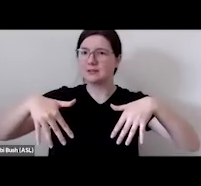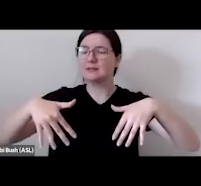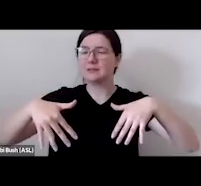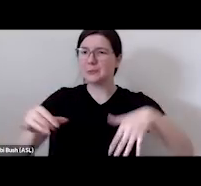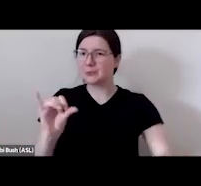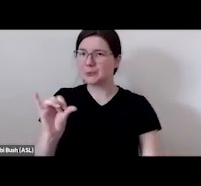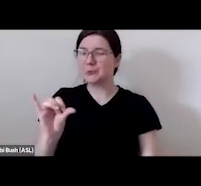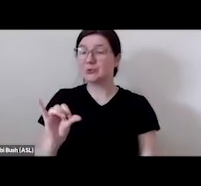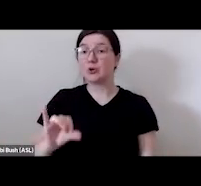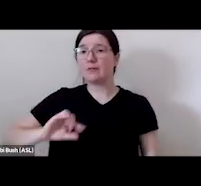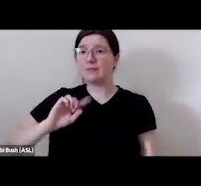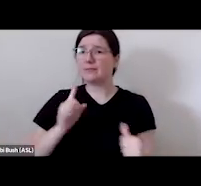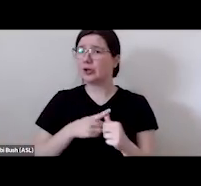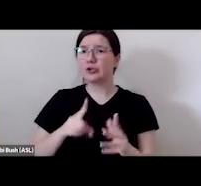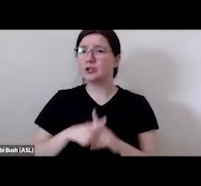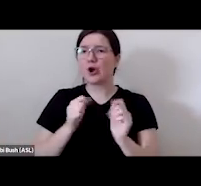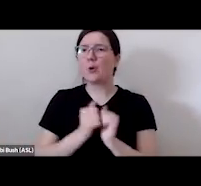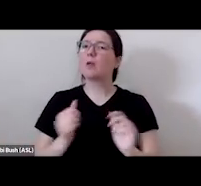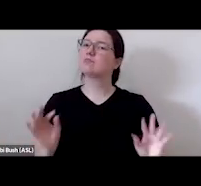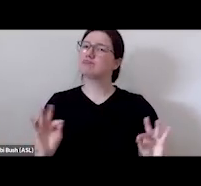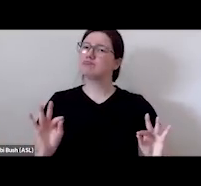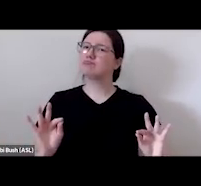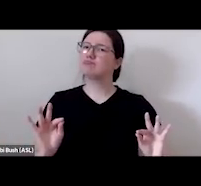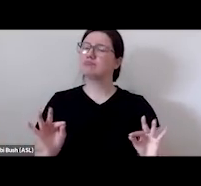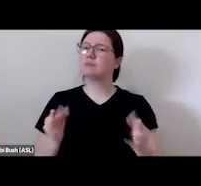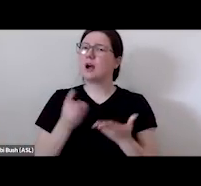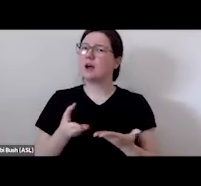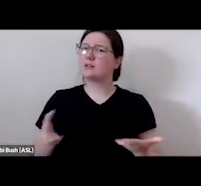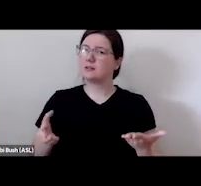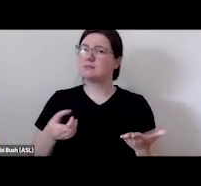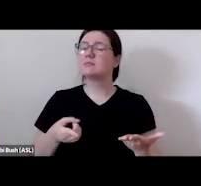and also working toward the bigger items,